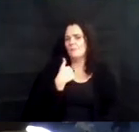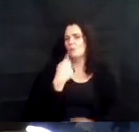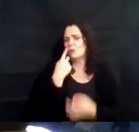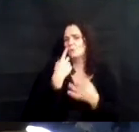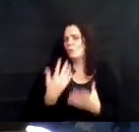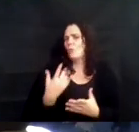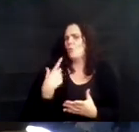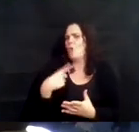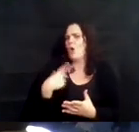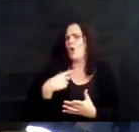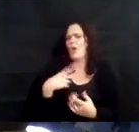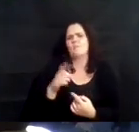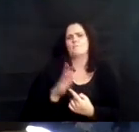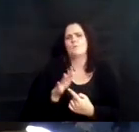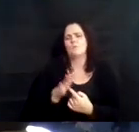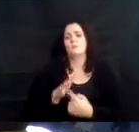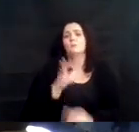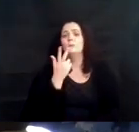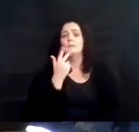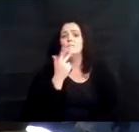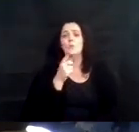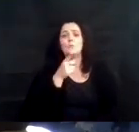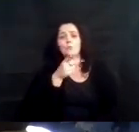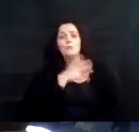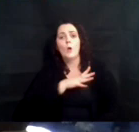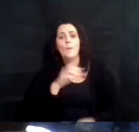you can imagine if you wanted to do a 5-minute film, each one of those